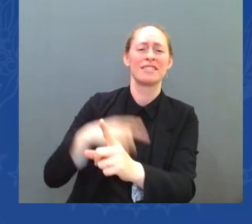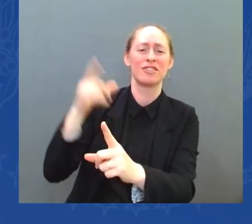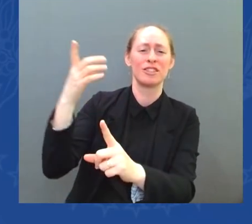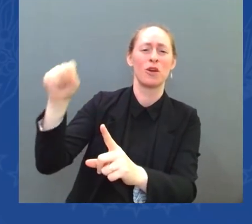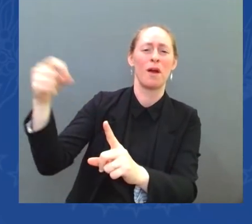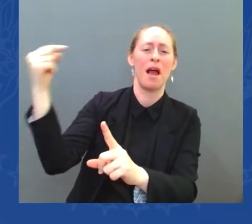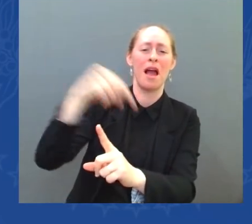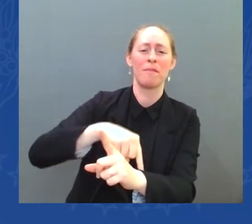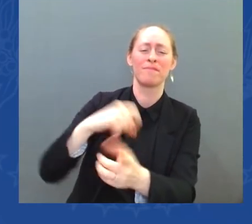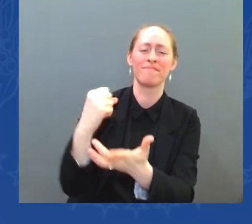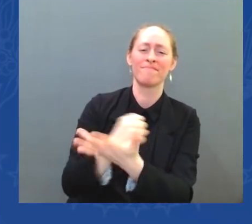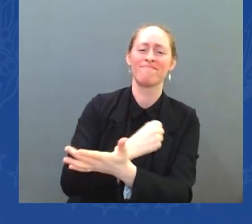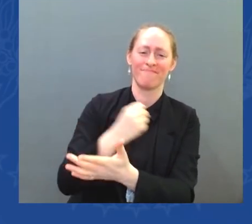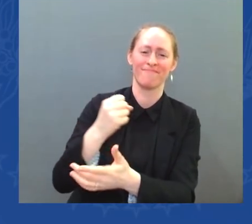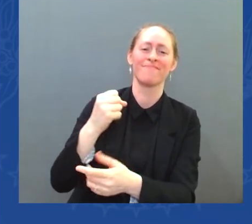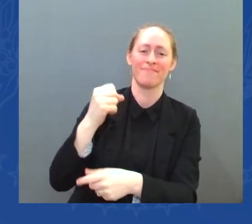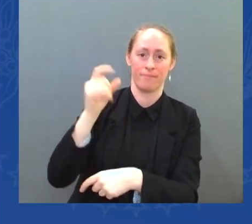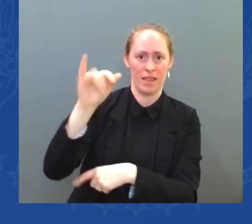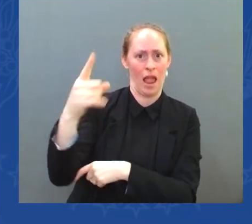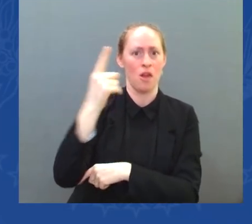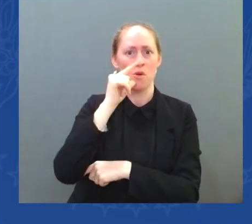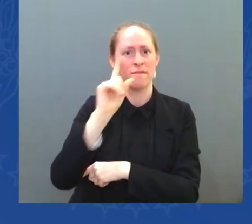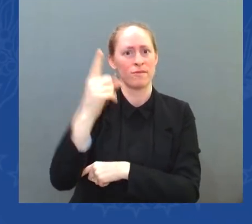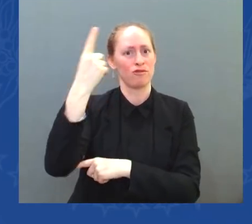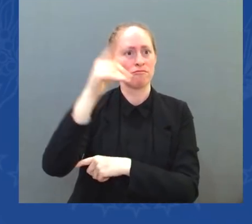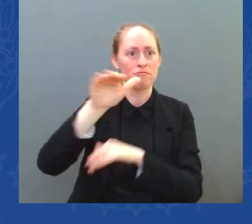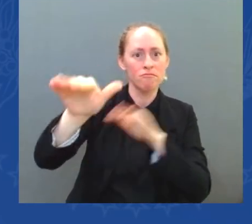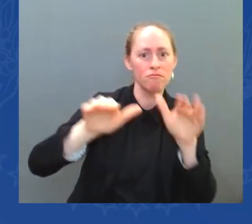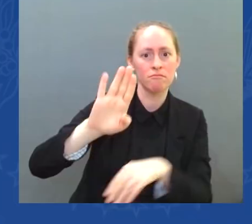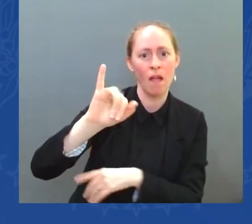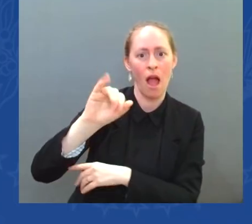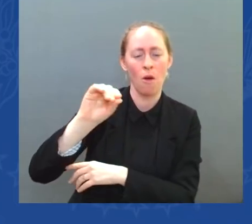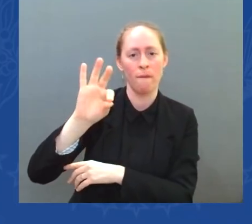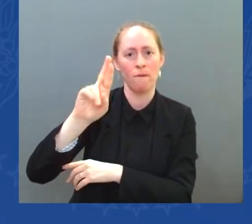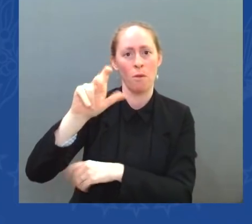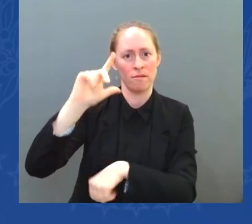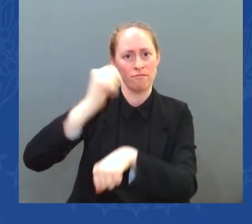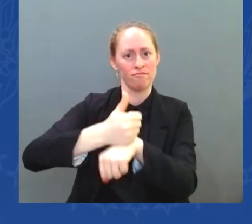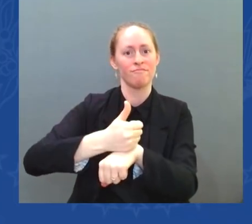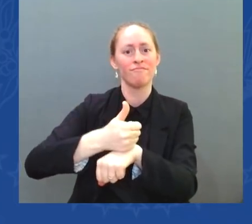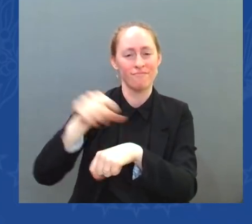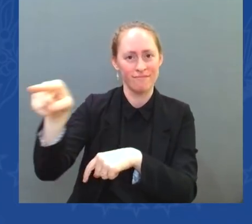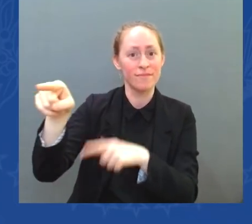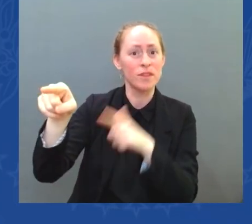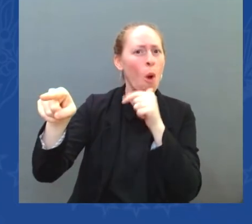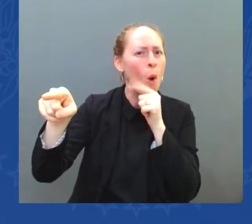Your former governor and my Secretary of Agriculture, Tom Vilsack. Unfortunately, he couldn't be here today.